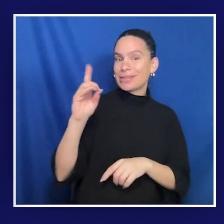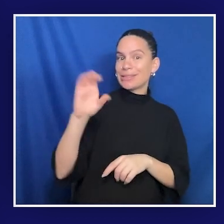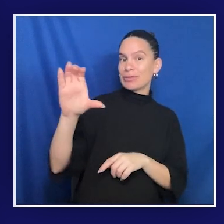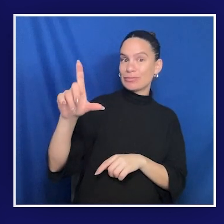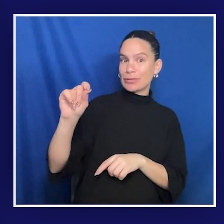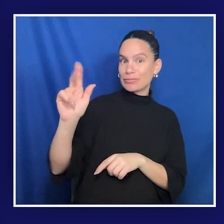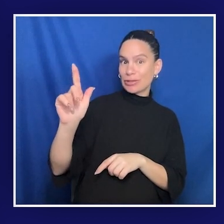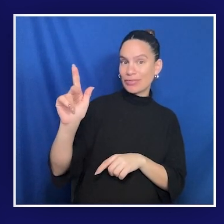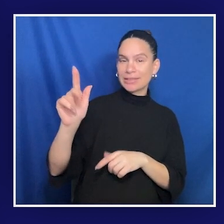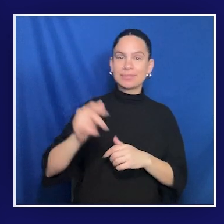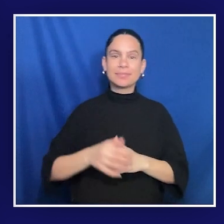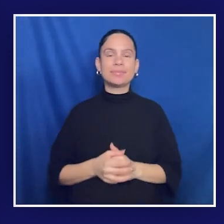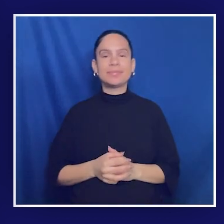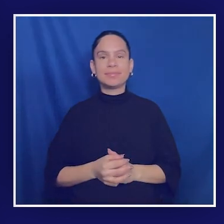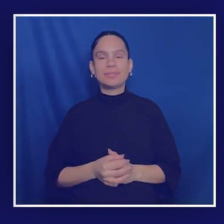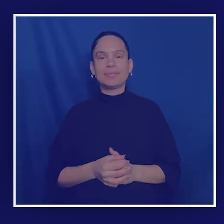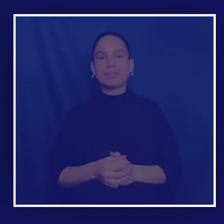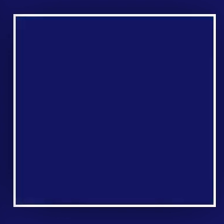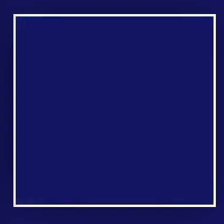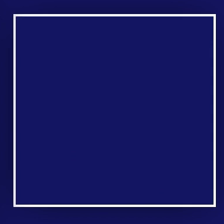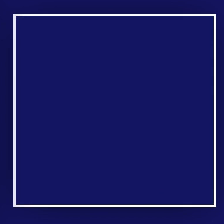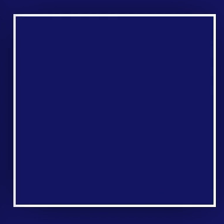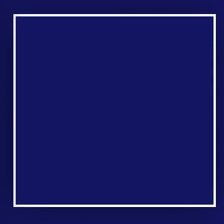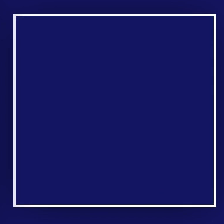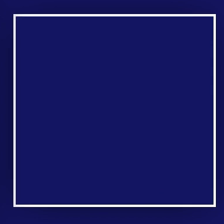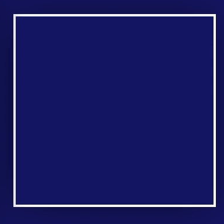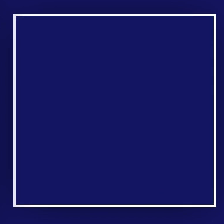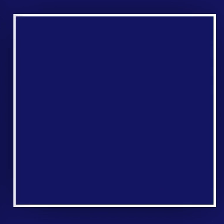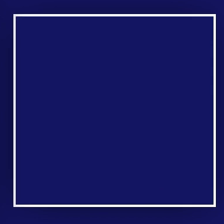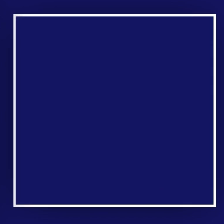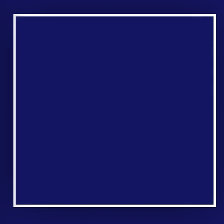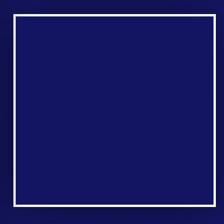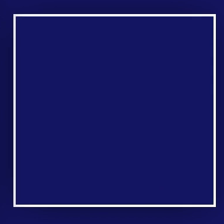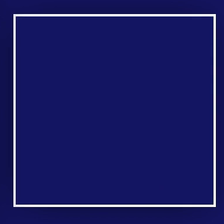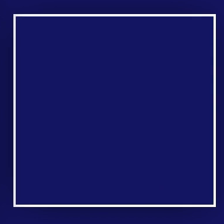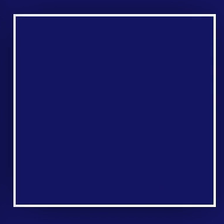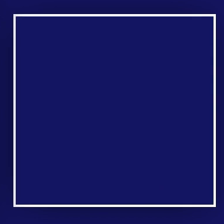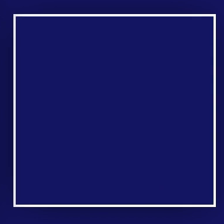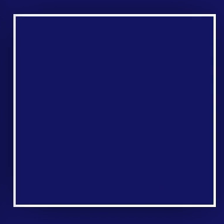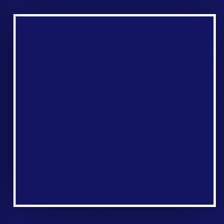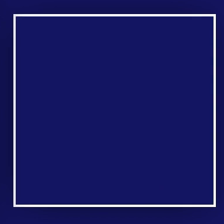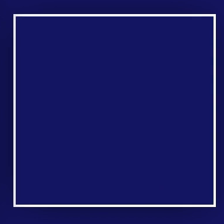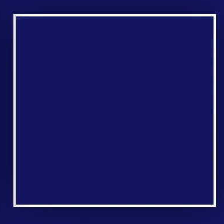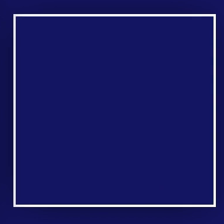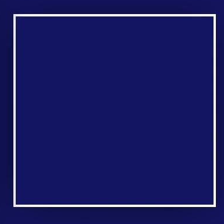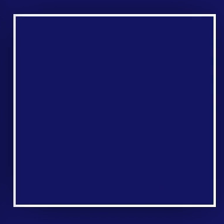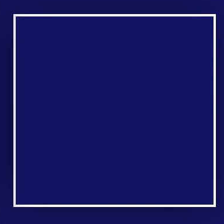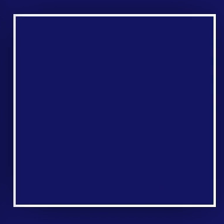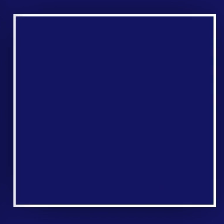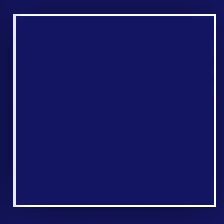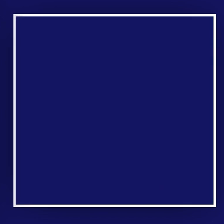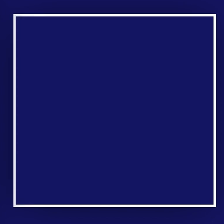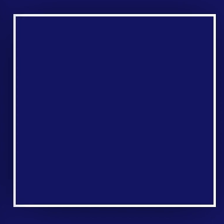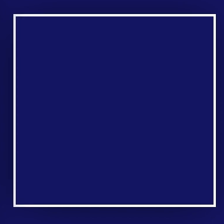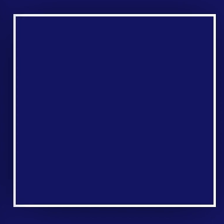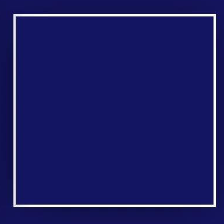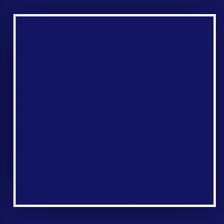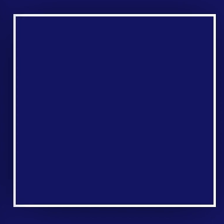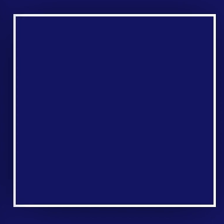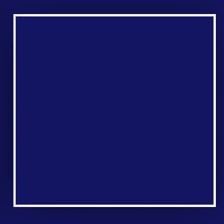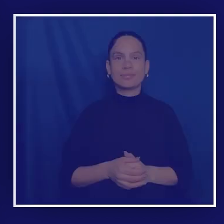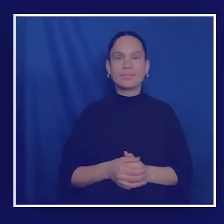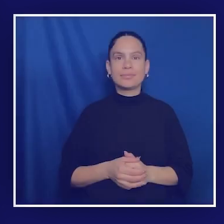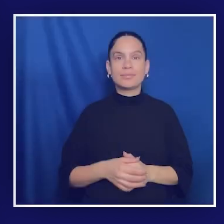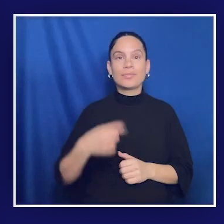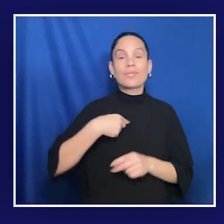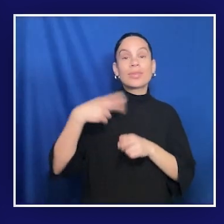[Audio Description]